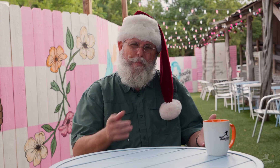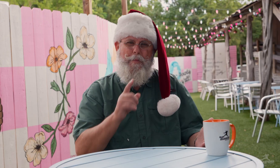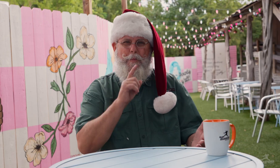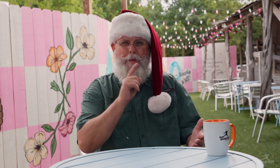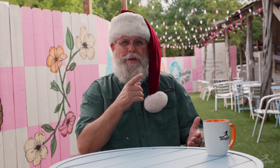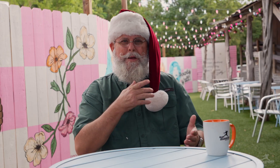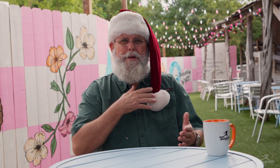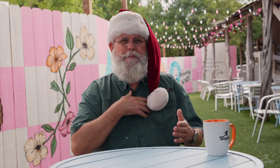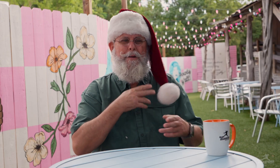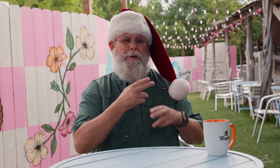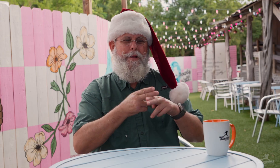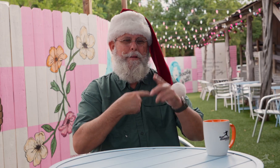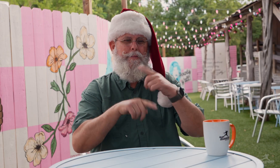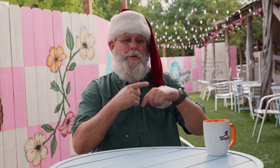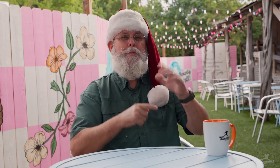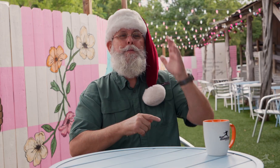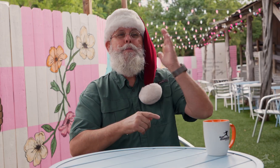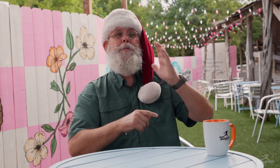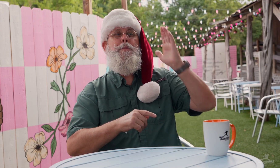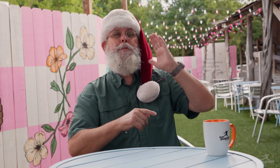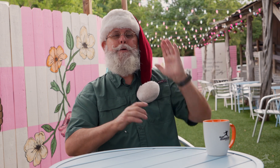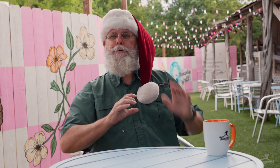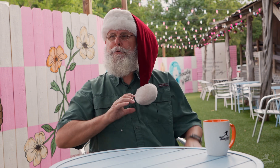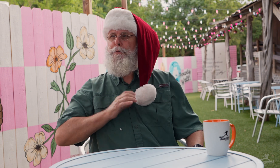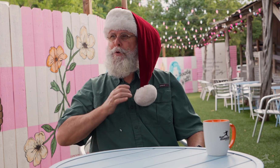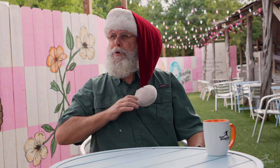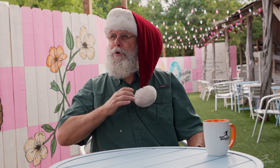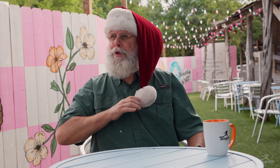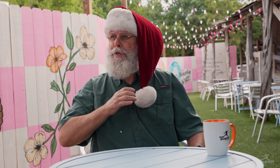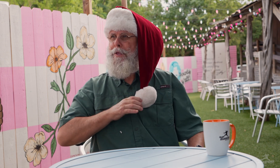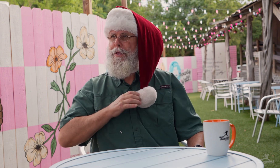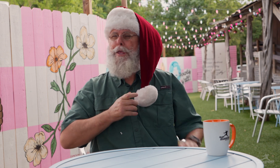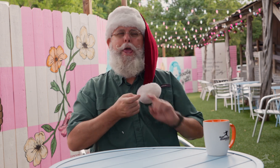My name sign used to be C on the chest